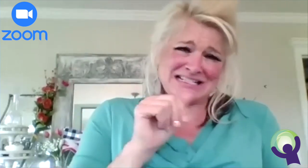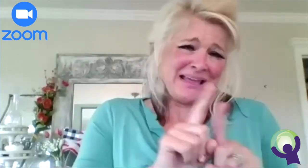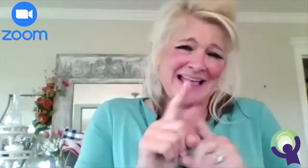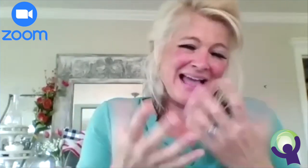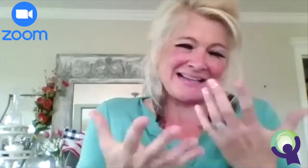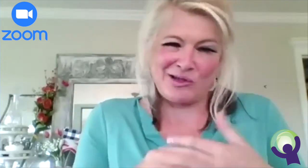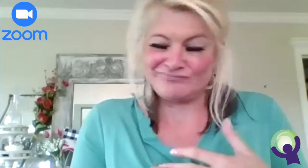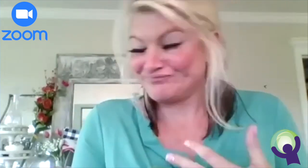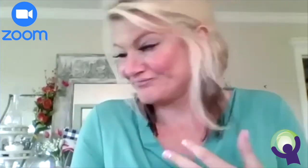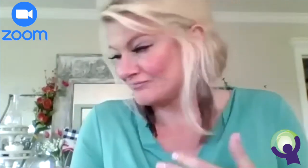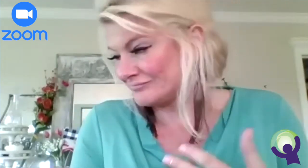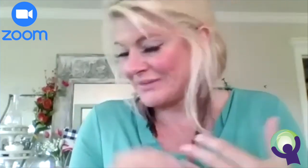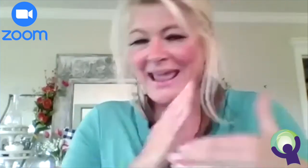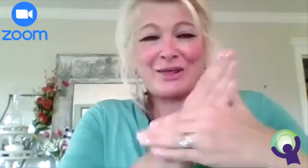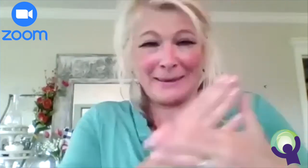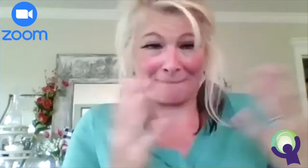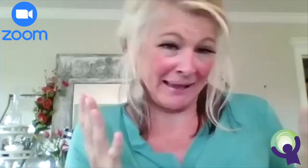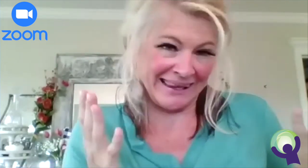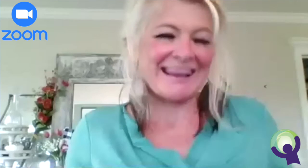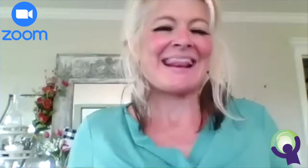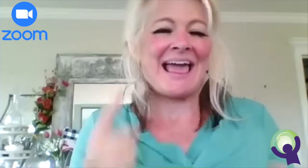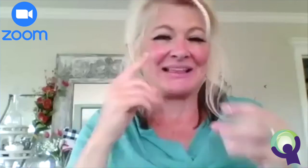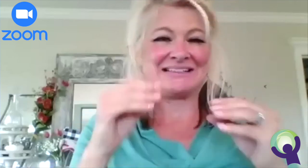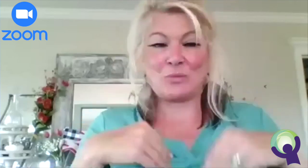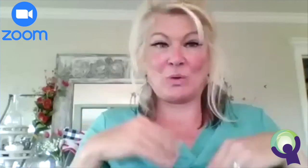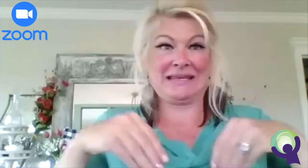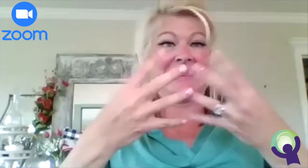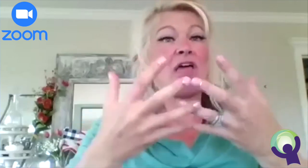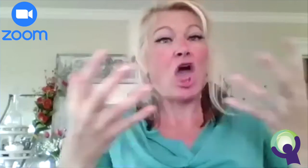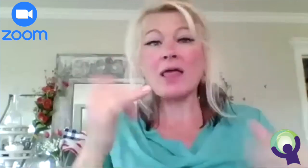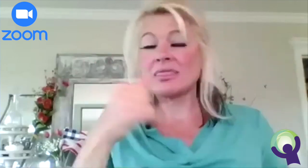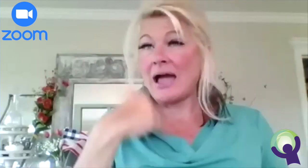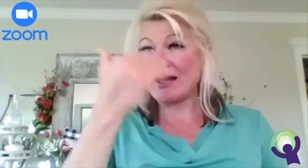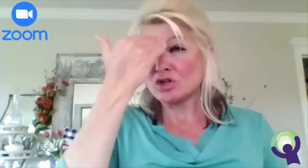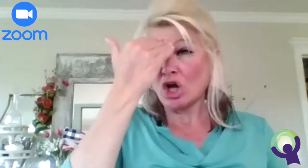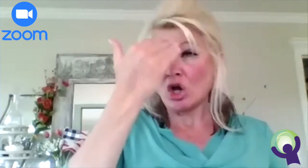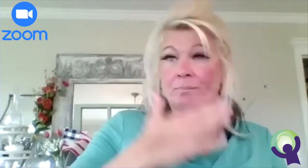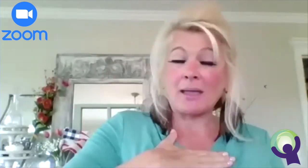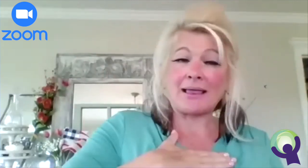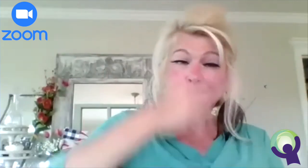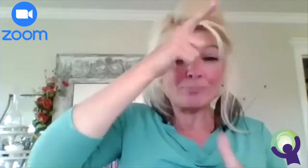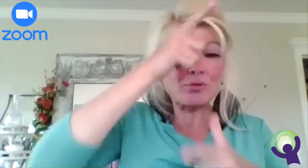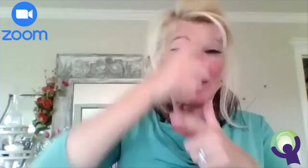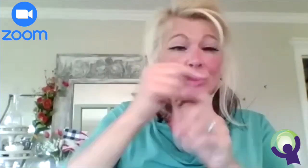I personally don't see autism or deaf and hard of hearing as a disability